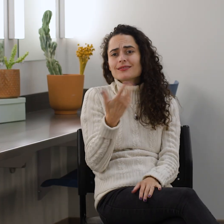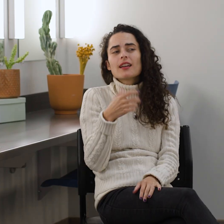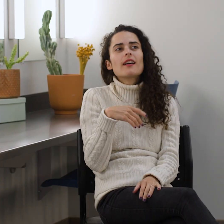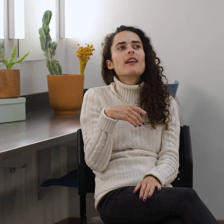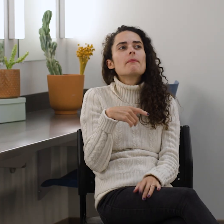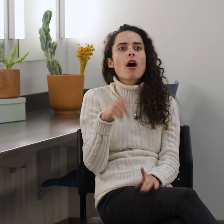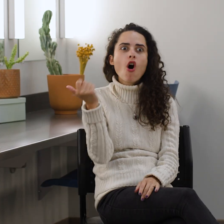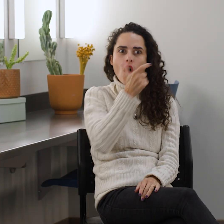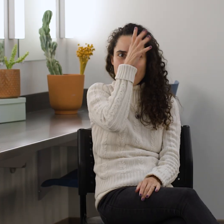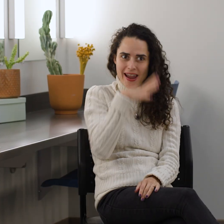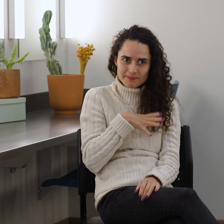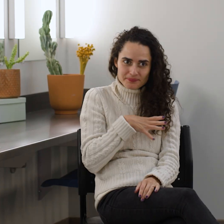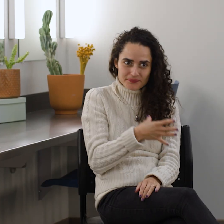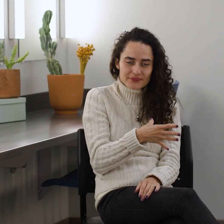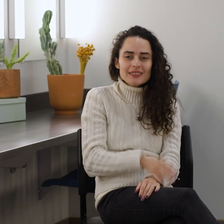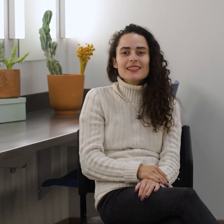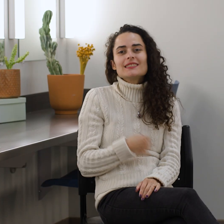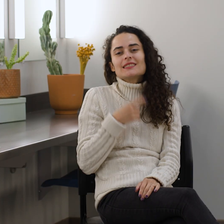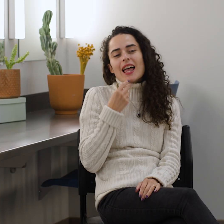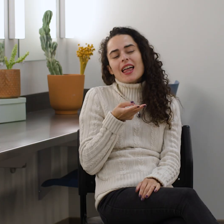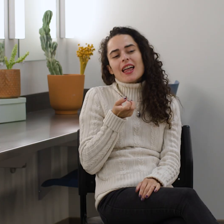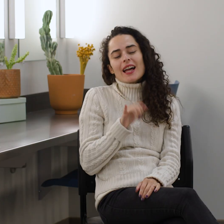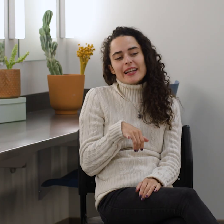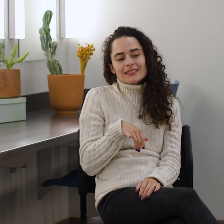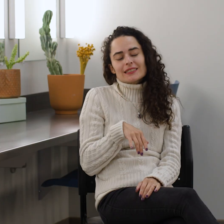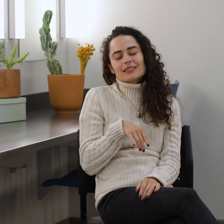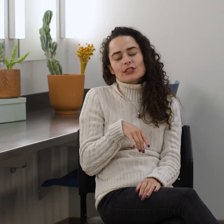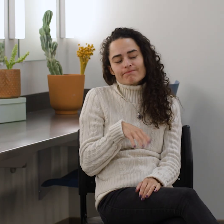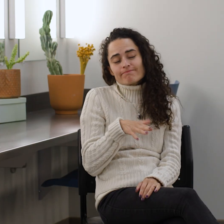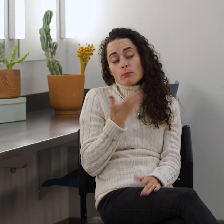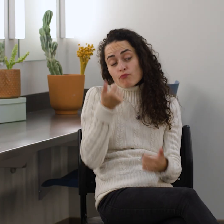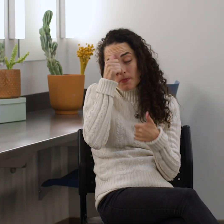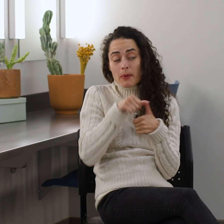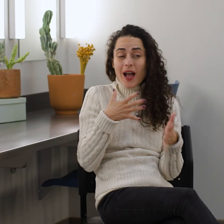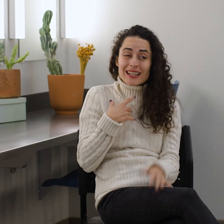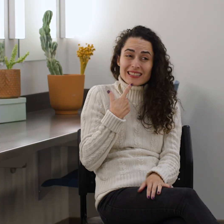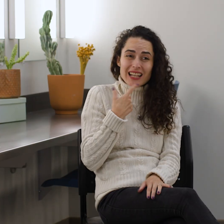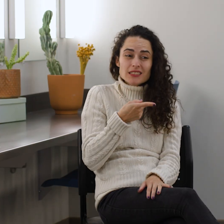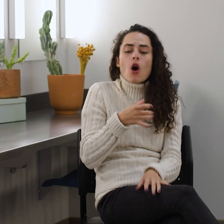but they are all men. So I would say, “Hey, remember what I told you?”